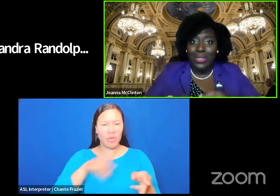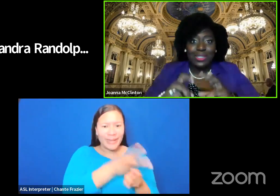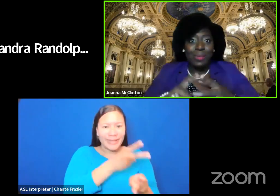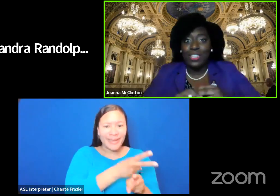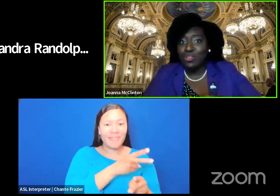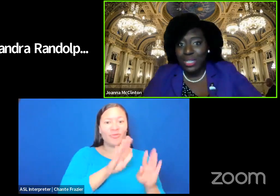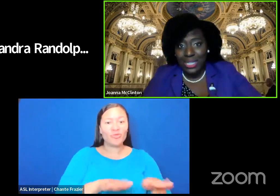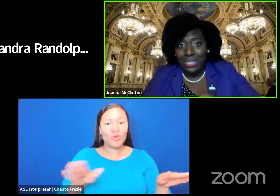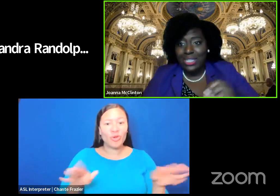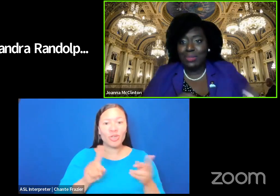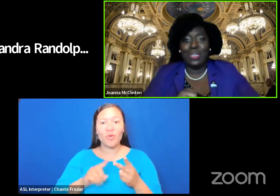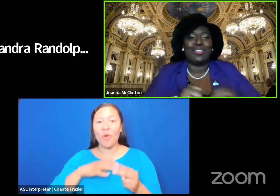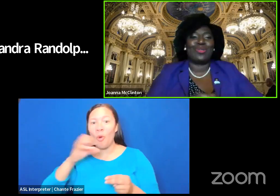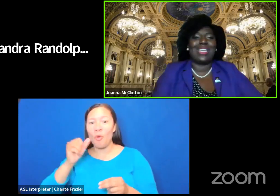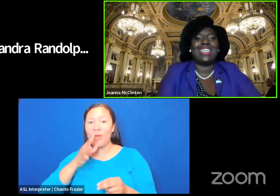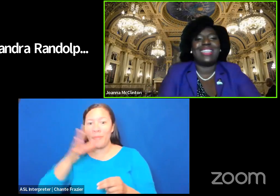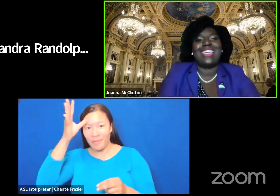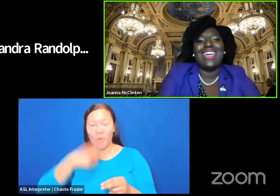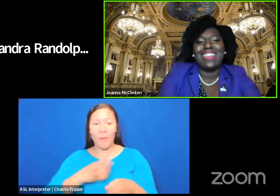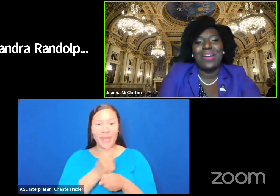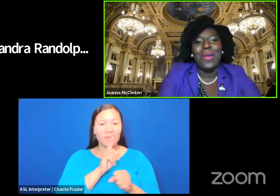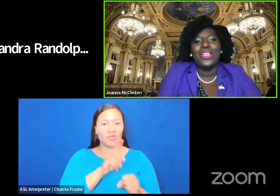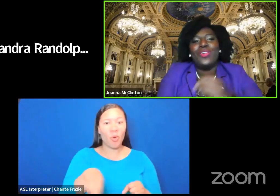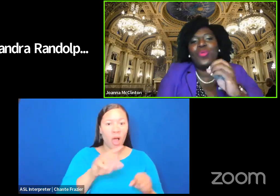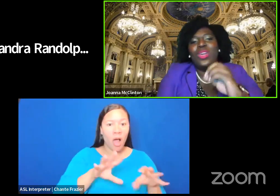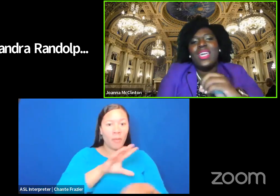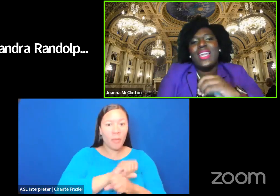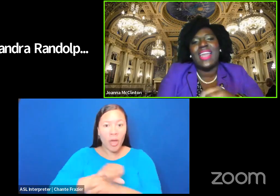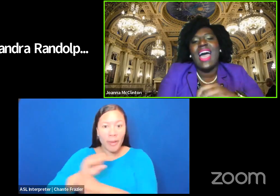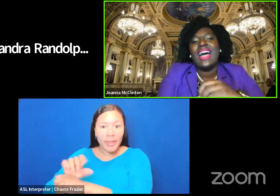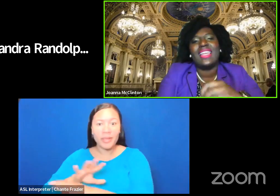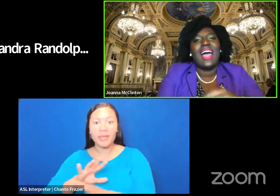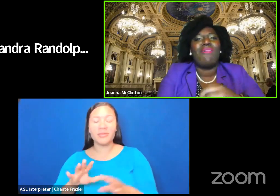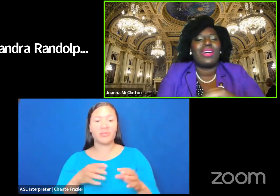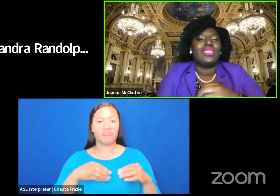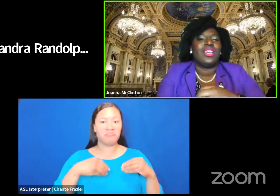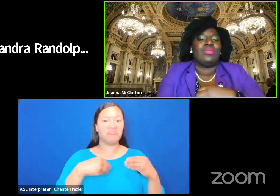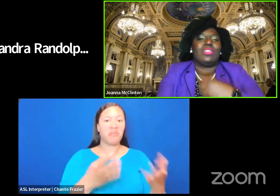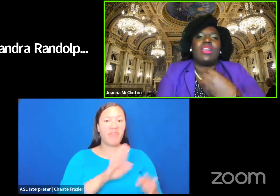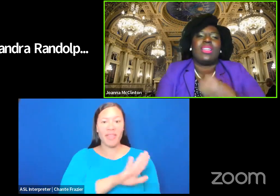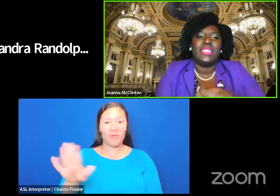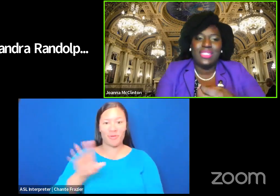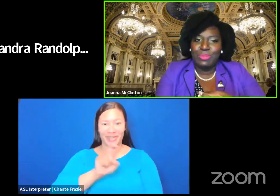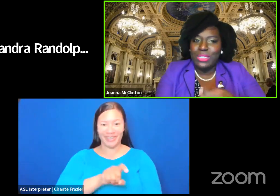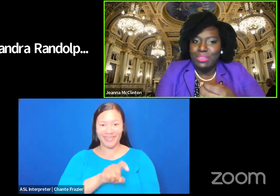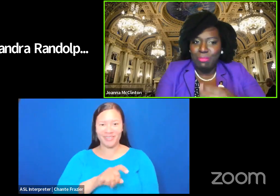keep this world going and those of us who are blessed enough to have family members to care for whether children